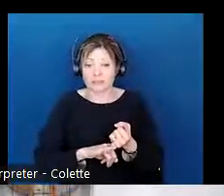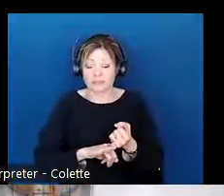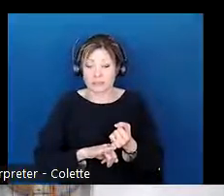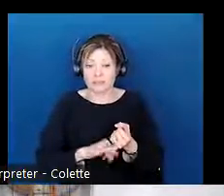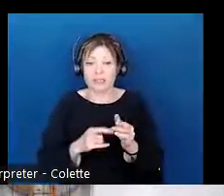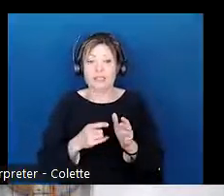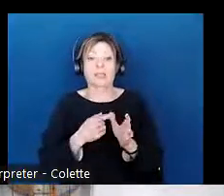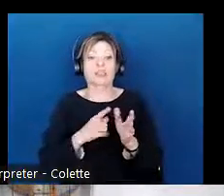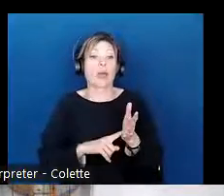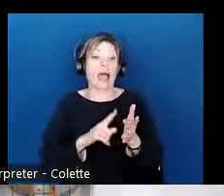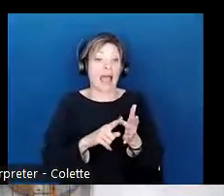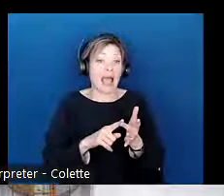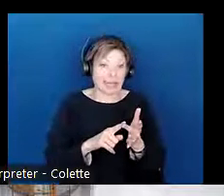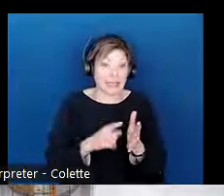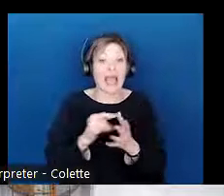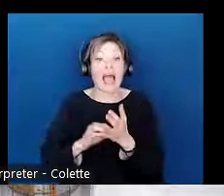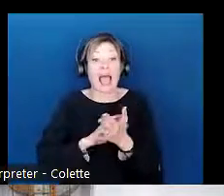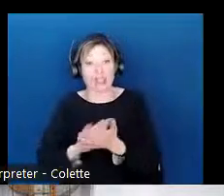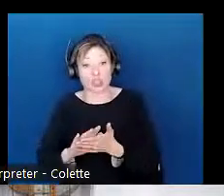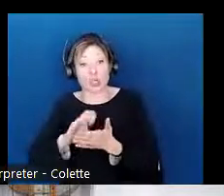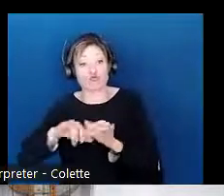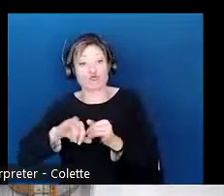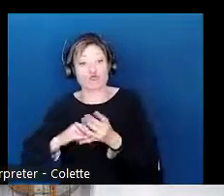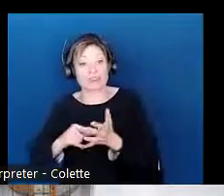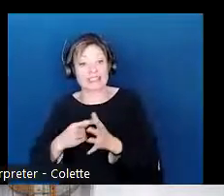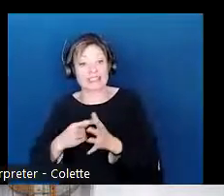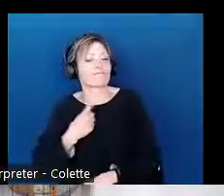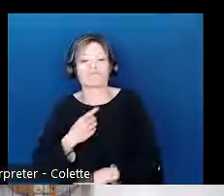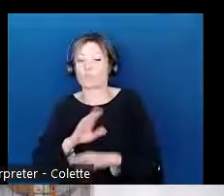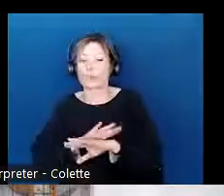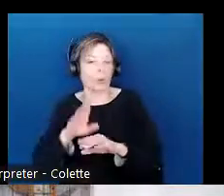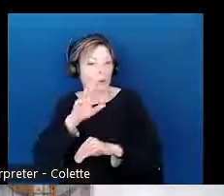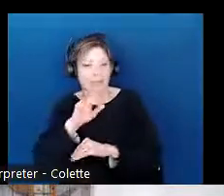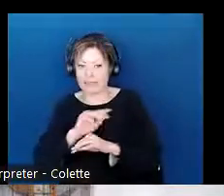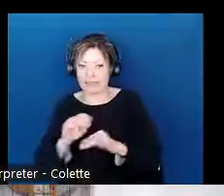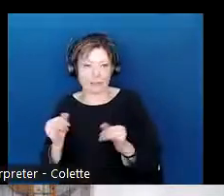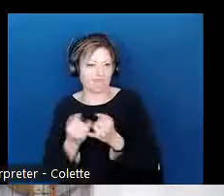and Krista and I won't speak through this next bit um it will just be a few seconds of quiet